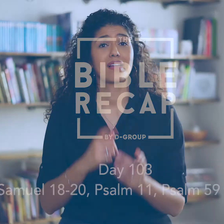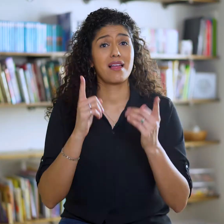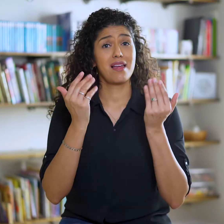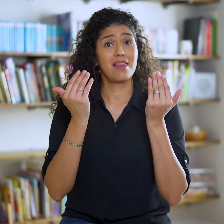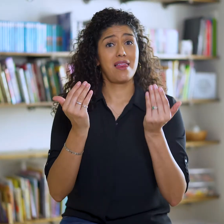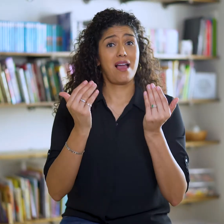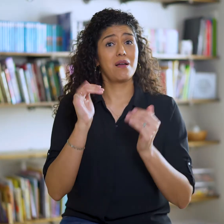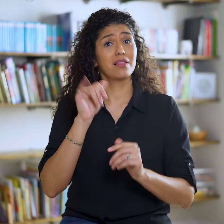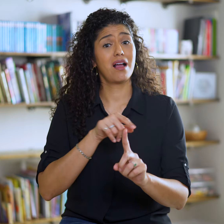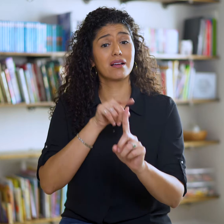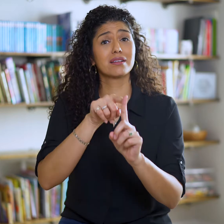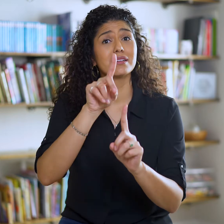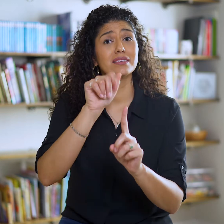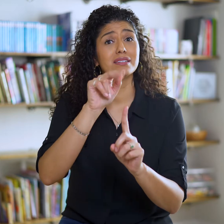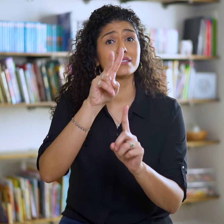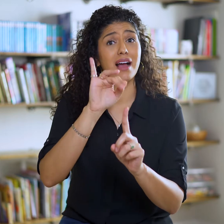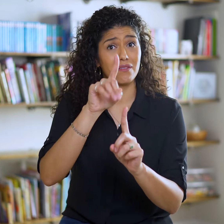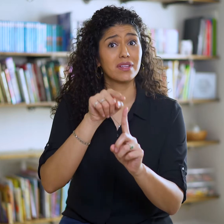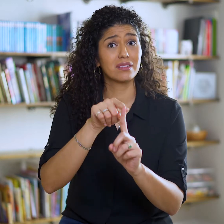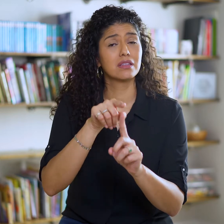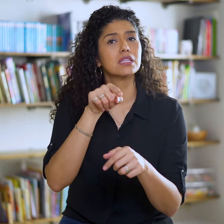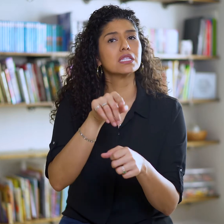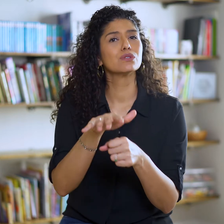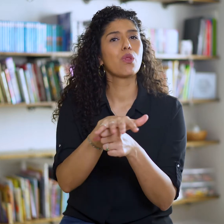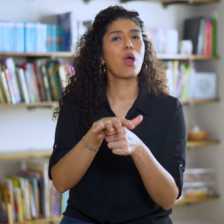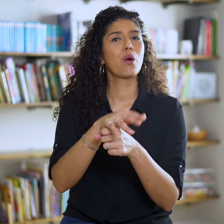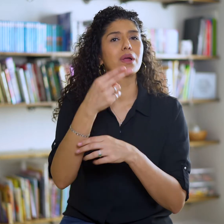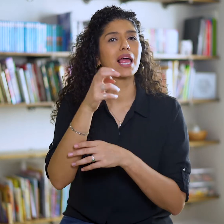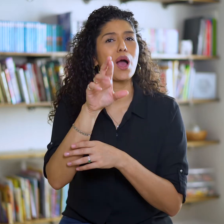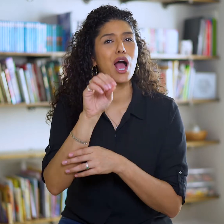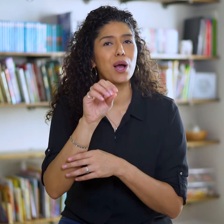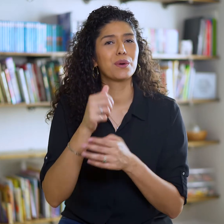Now that David is a local hero,